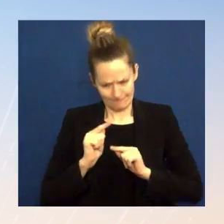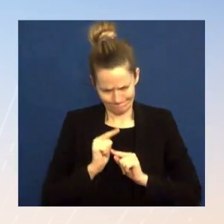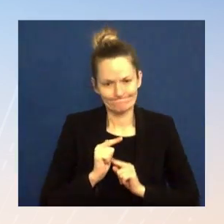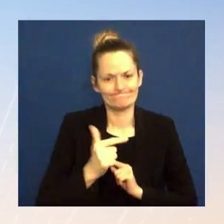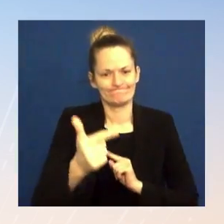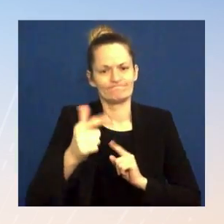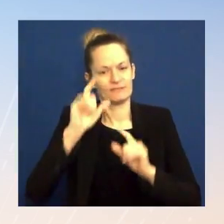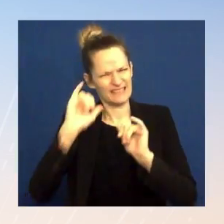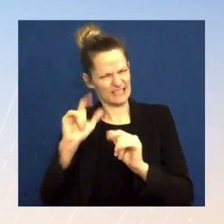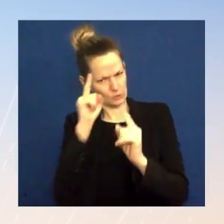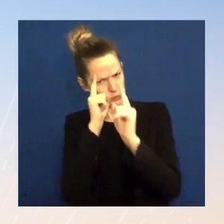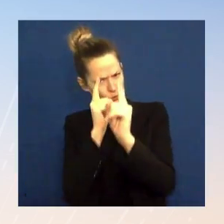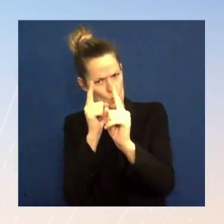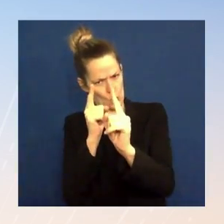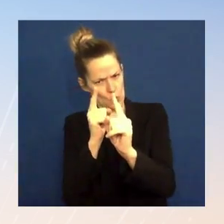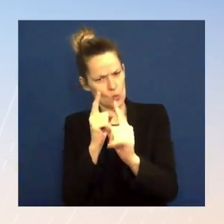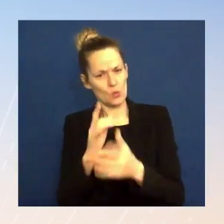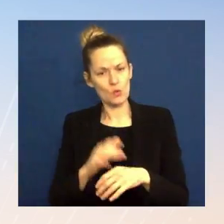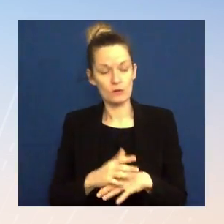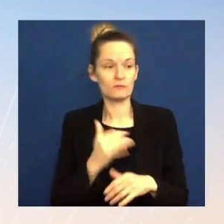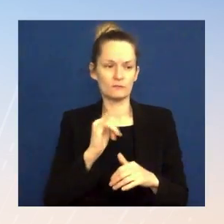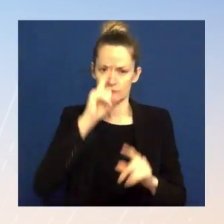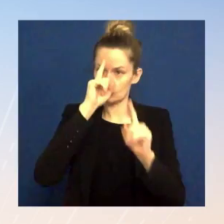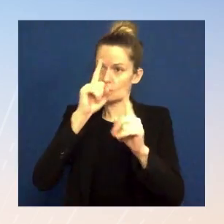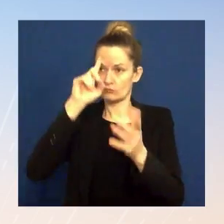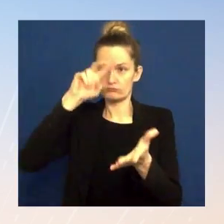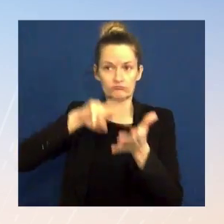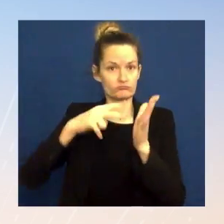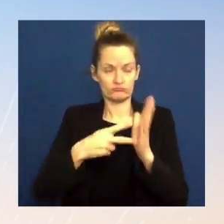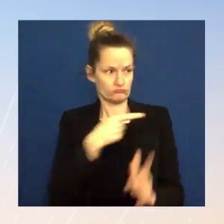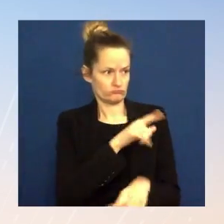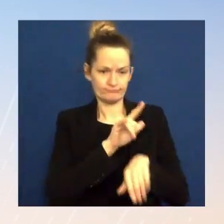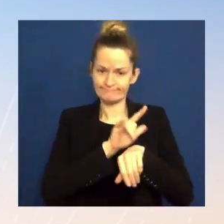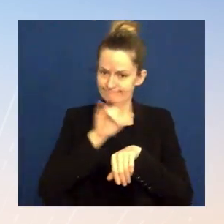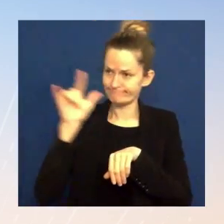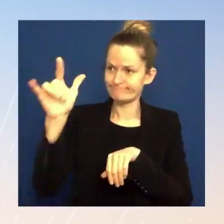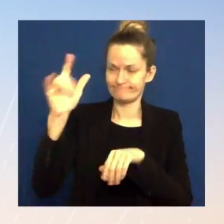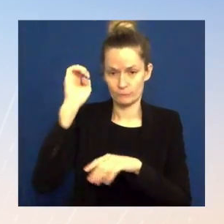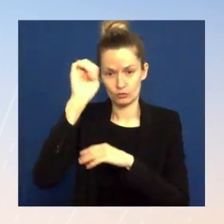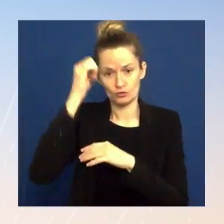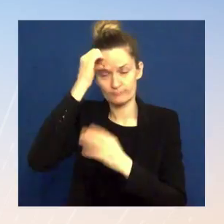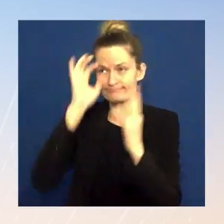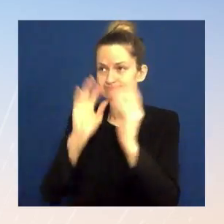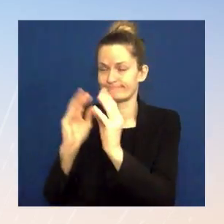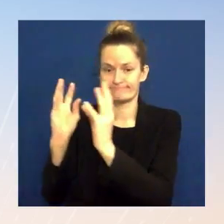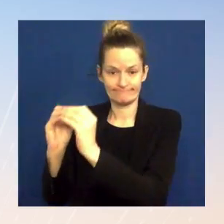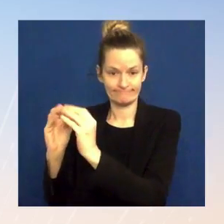And with that, I'd be happy to take your questions. Yeah. The Press: Jake, back in June, you and the President said that there's no substitute